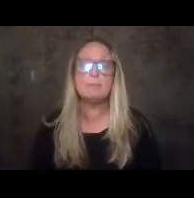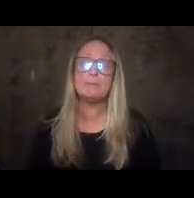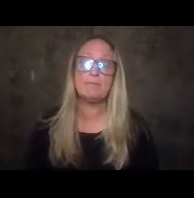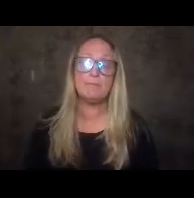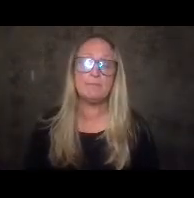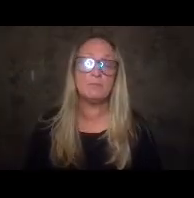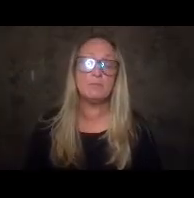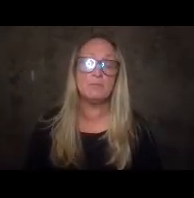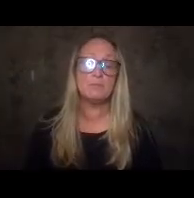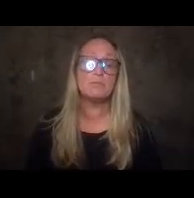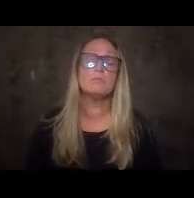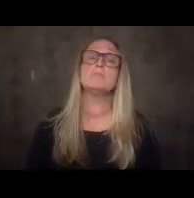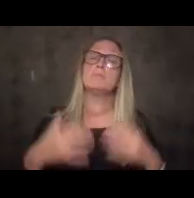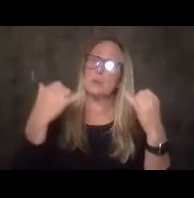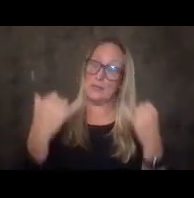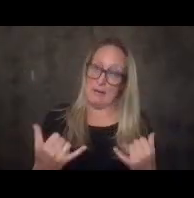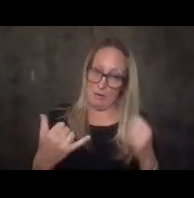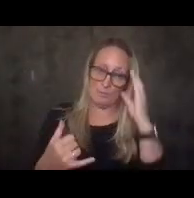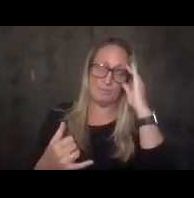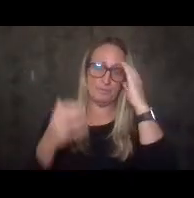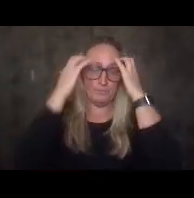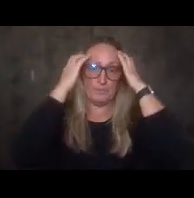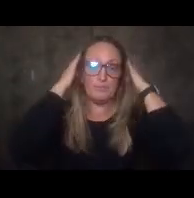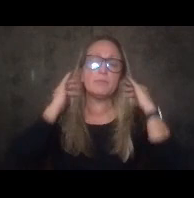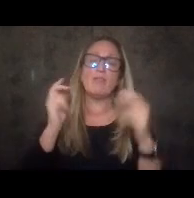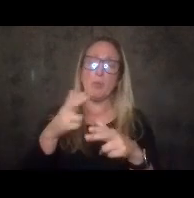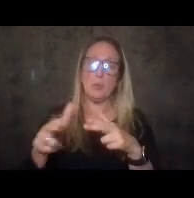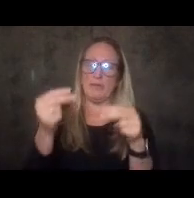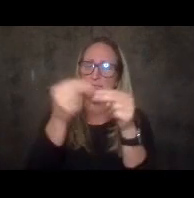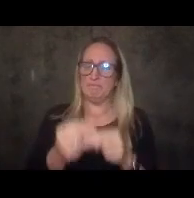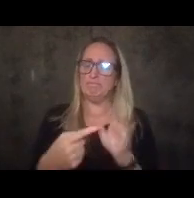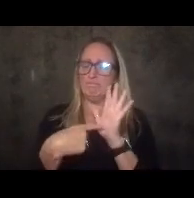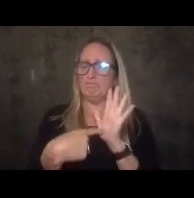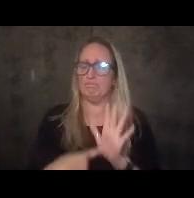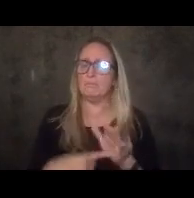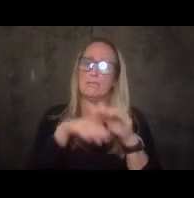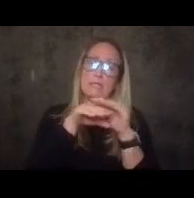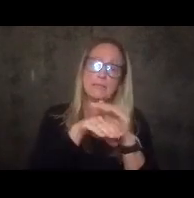So with that I'm going to just have a brief slideshow talking about accessibility and Microsoft.